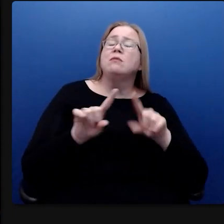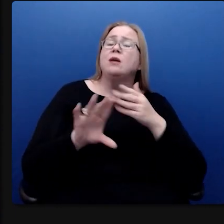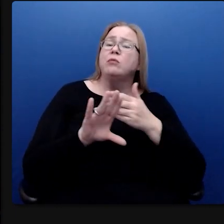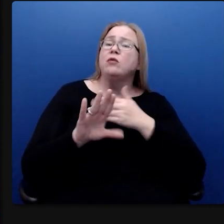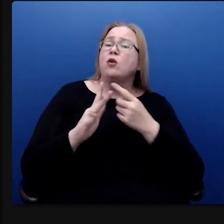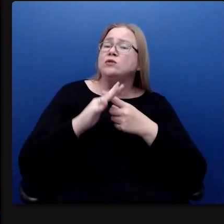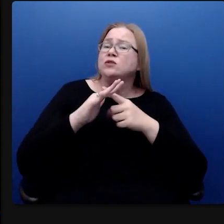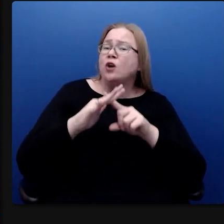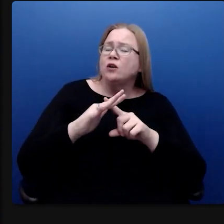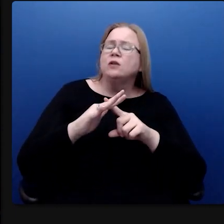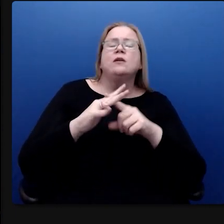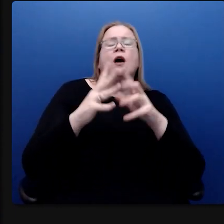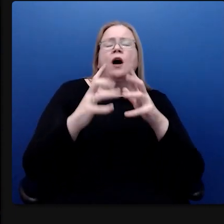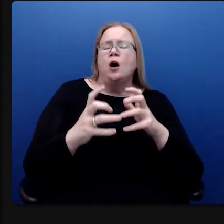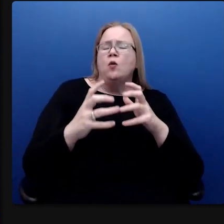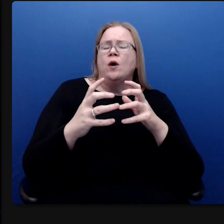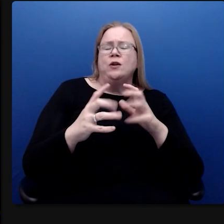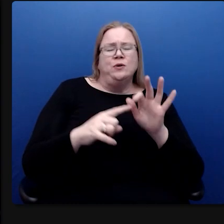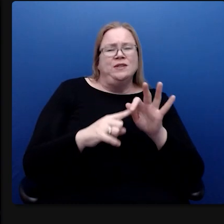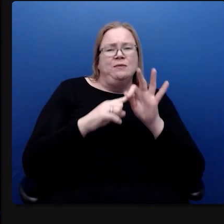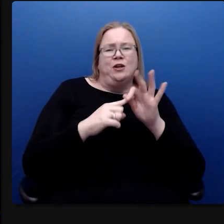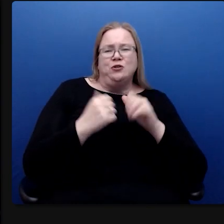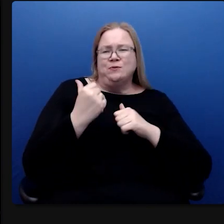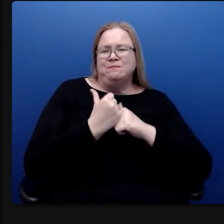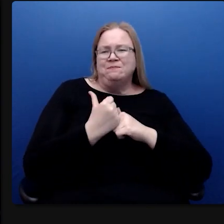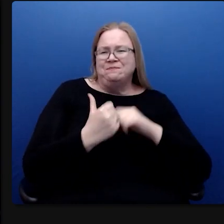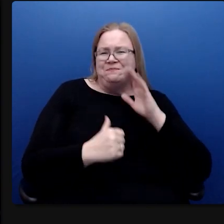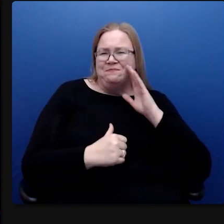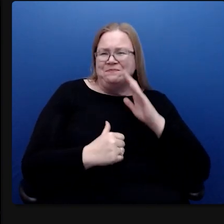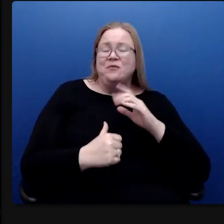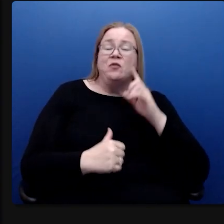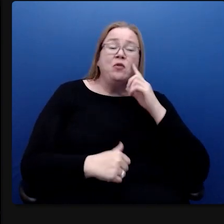But before we begin, I want to give a special shout out to all of you